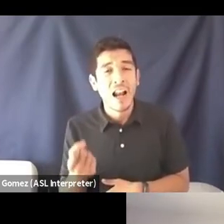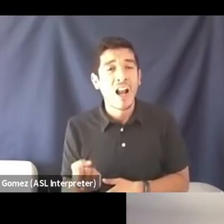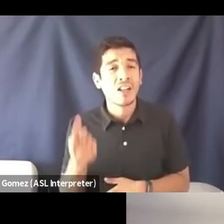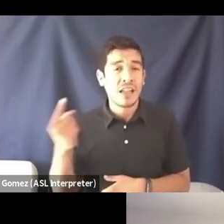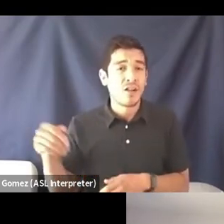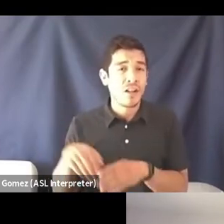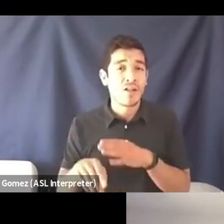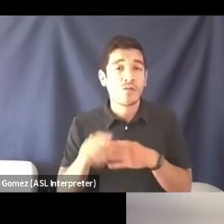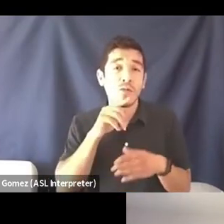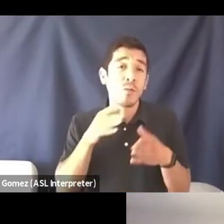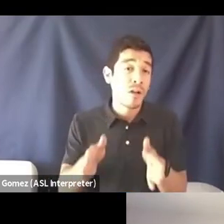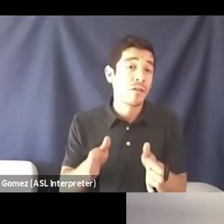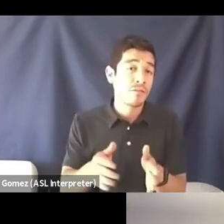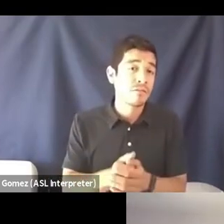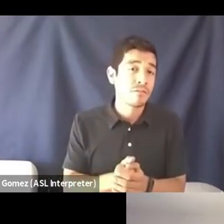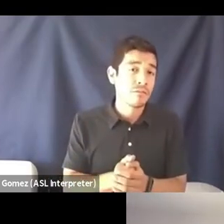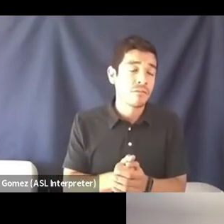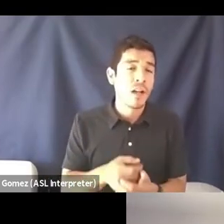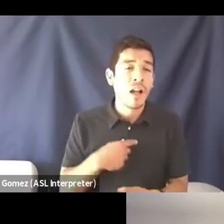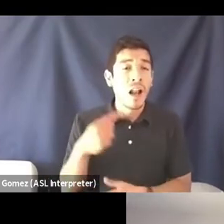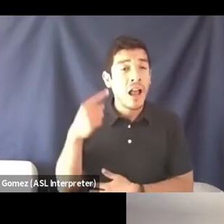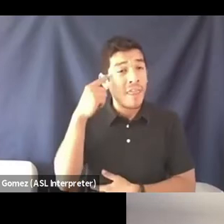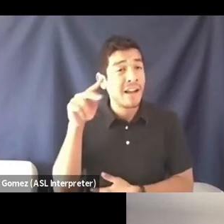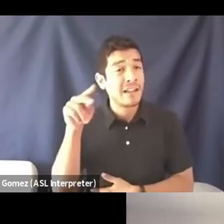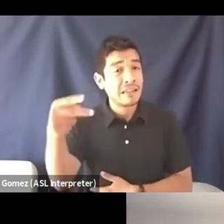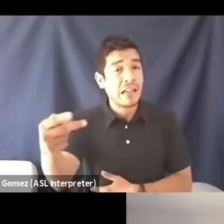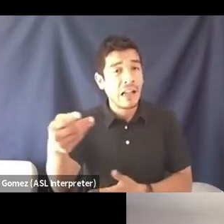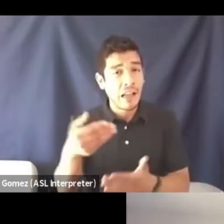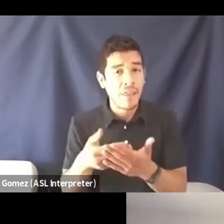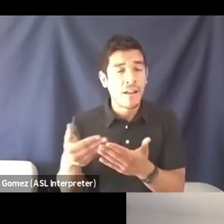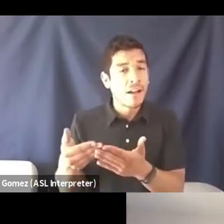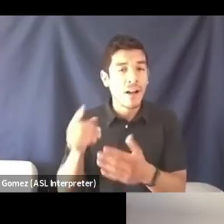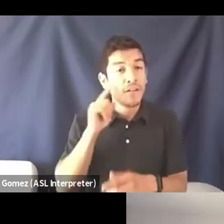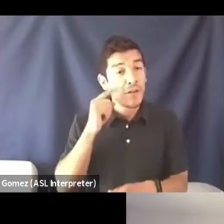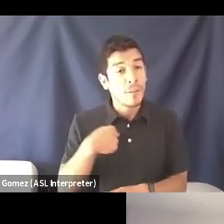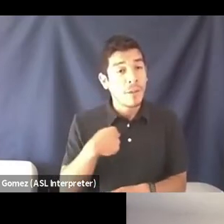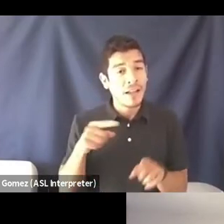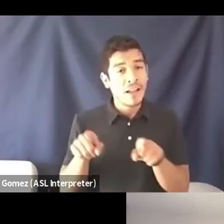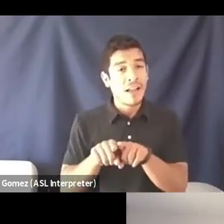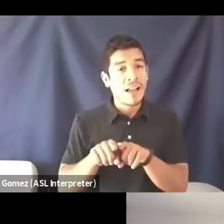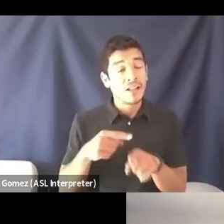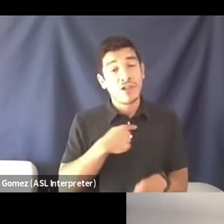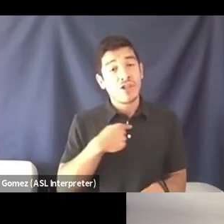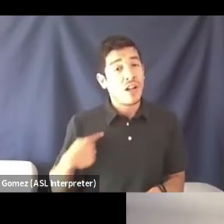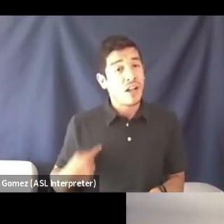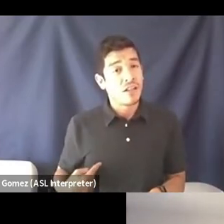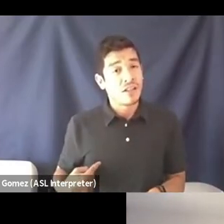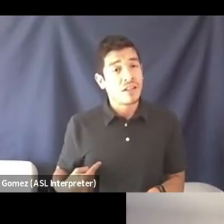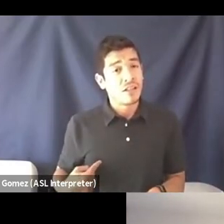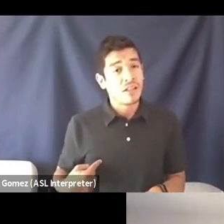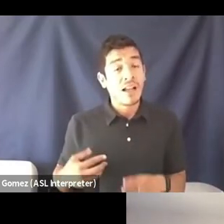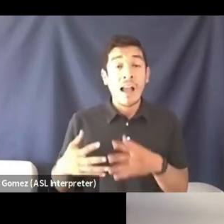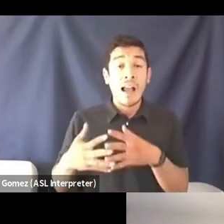And I think the second theme for me as a Chinese, American born Chinese,